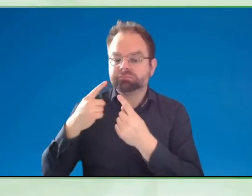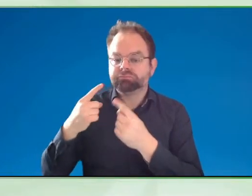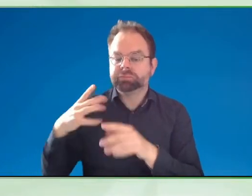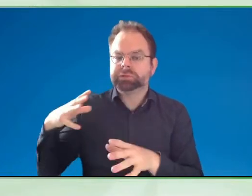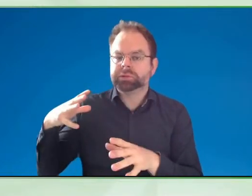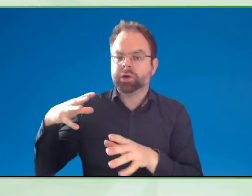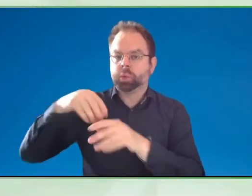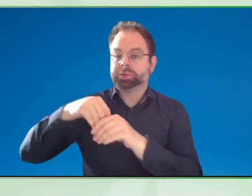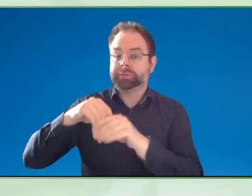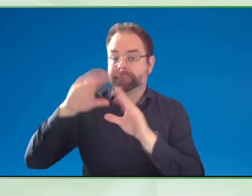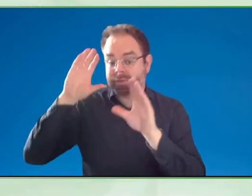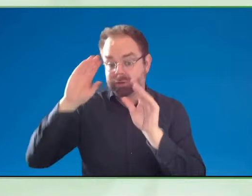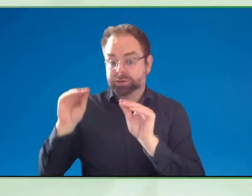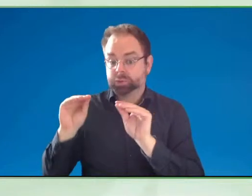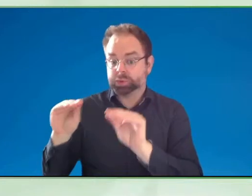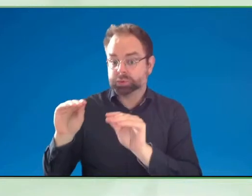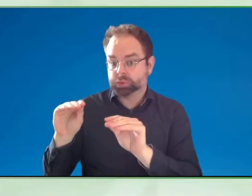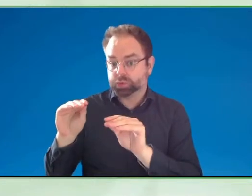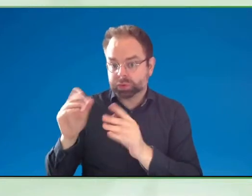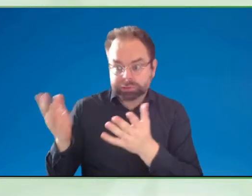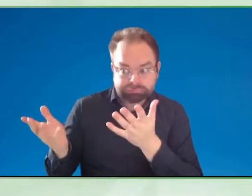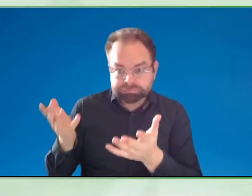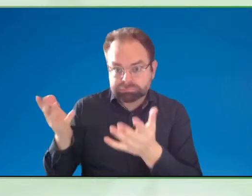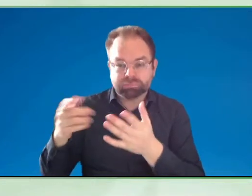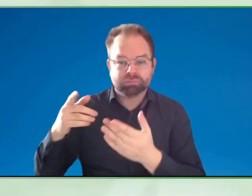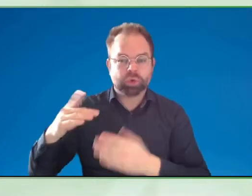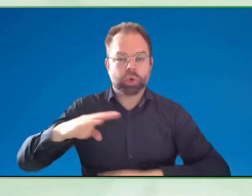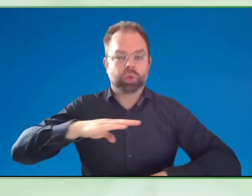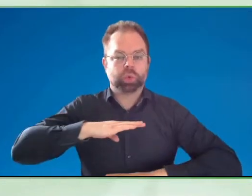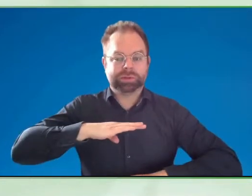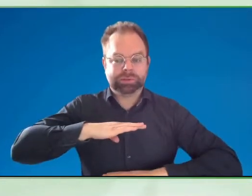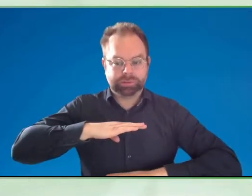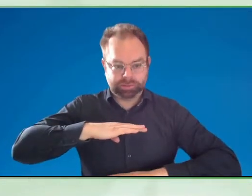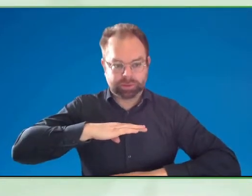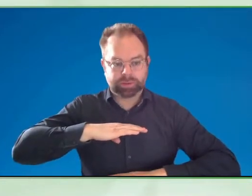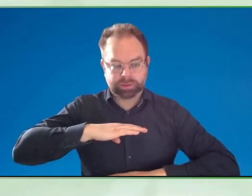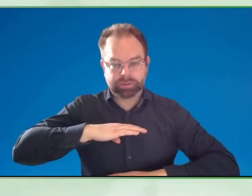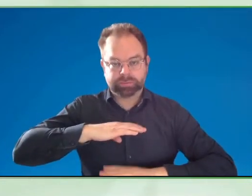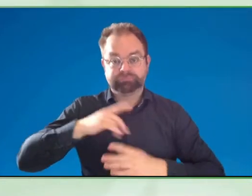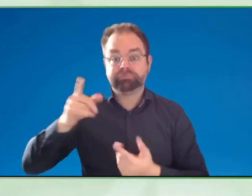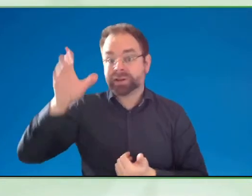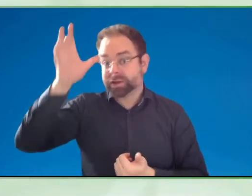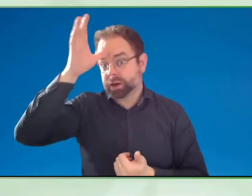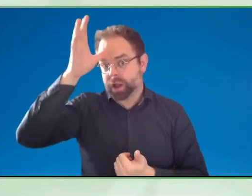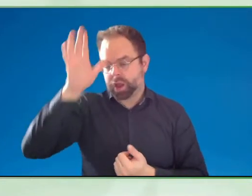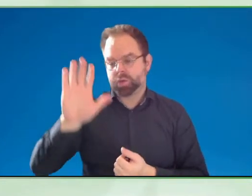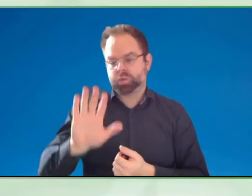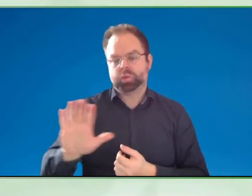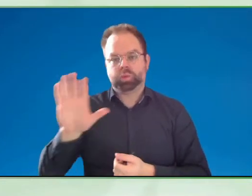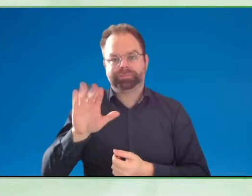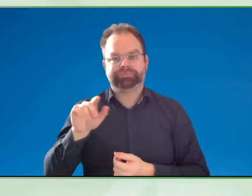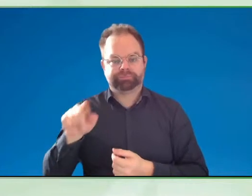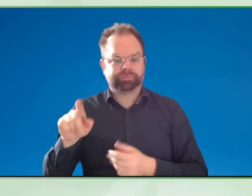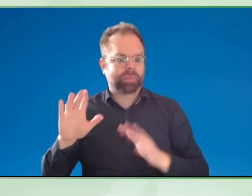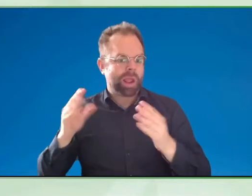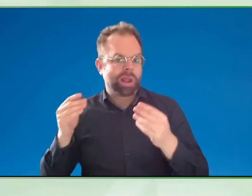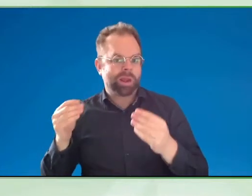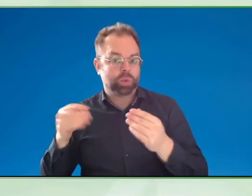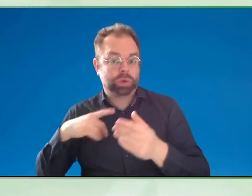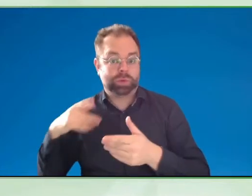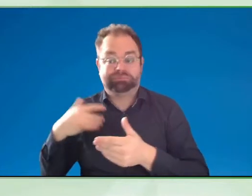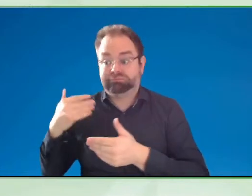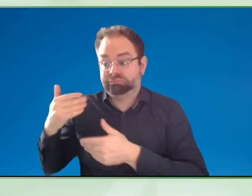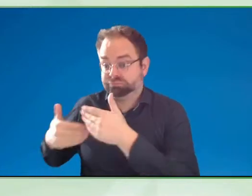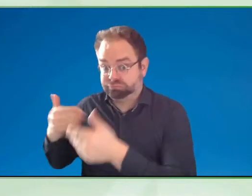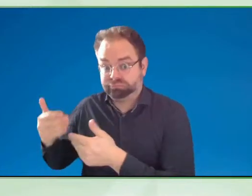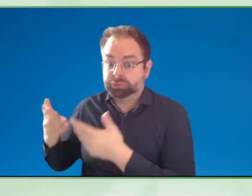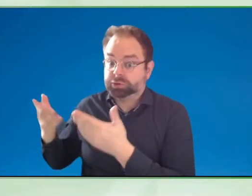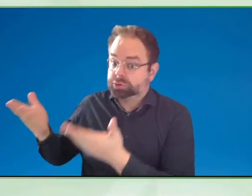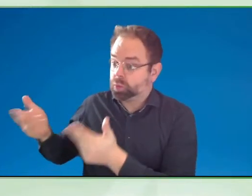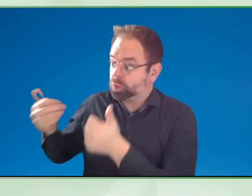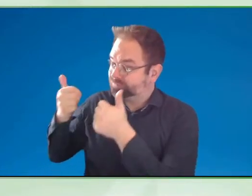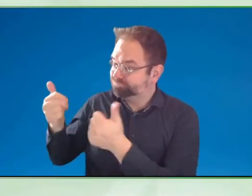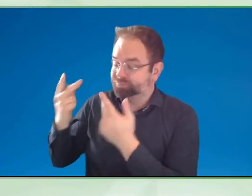So, Rastgo, what do you see really as say, the three specific challenges faced by students?